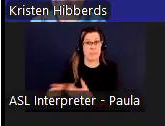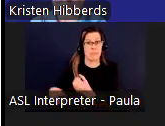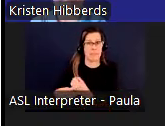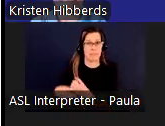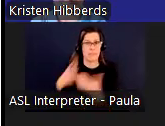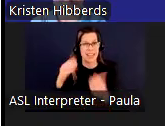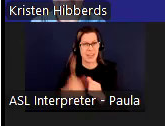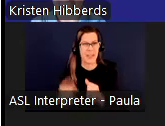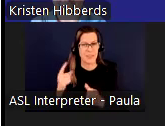This was a great one.